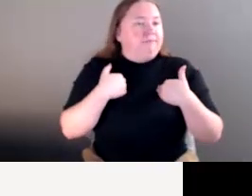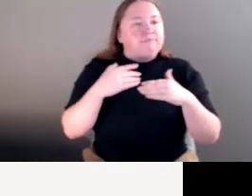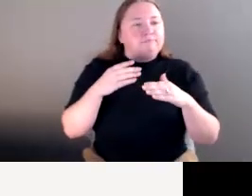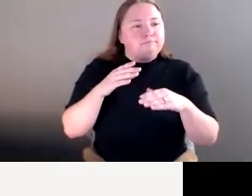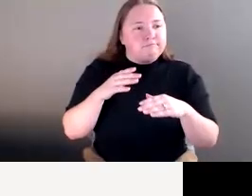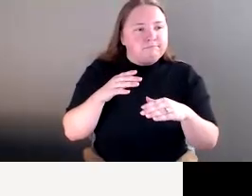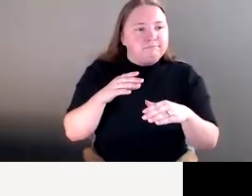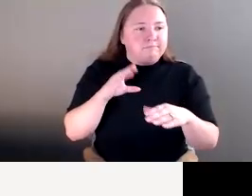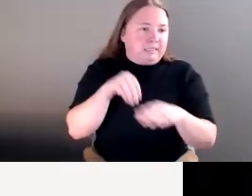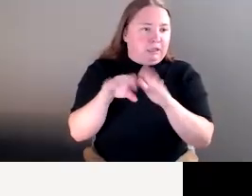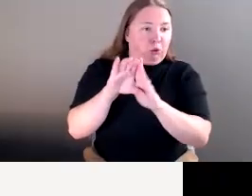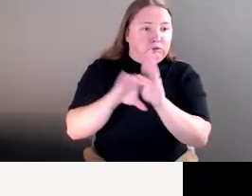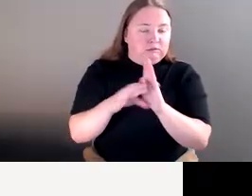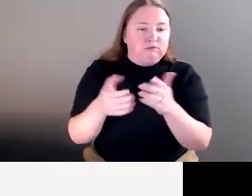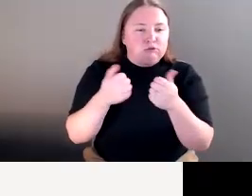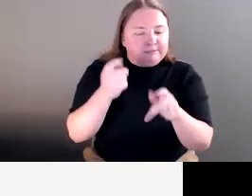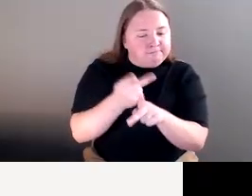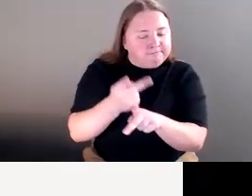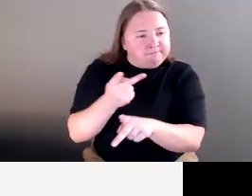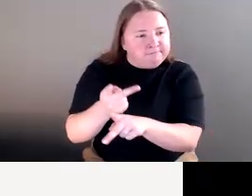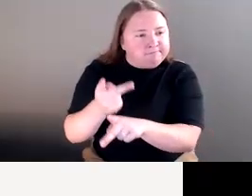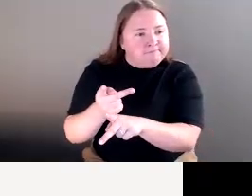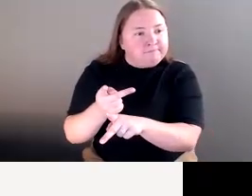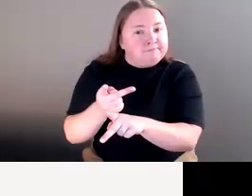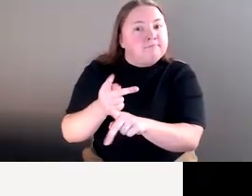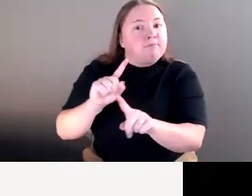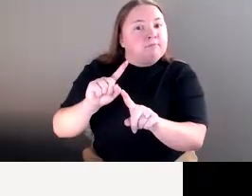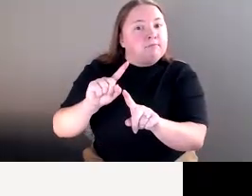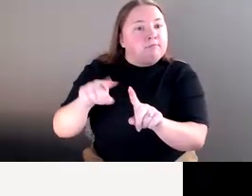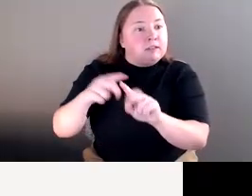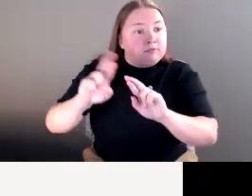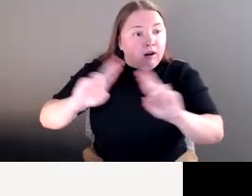But once it's ready, then you can type in any keywords,